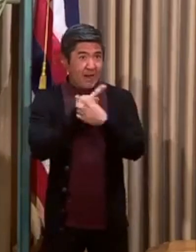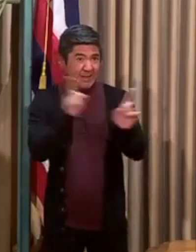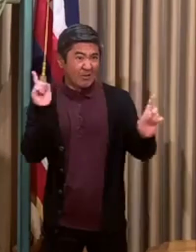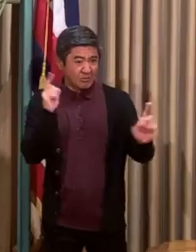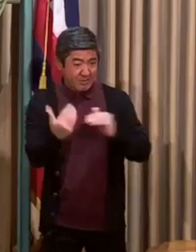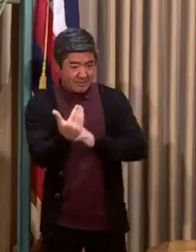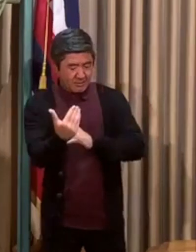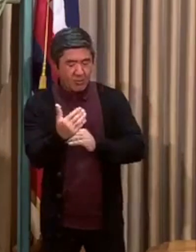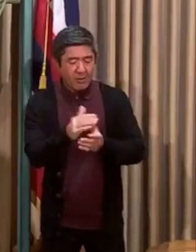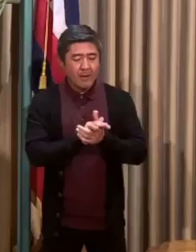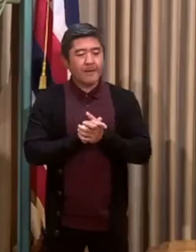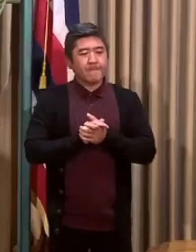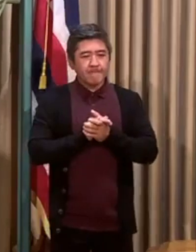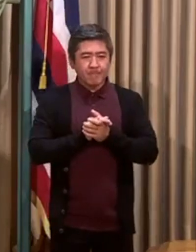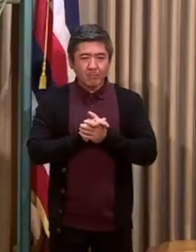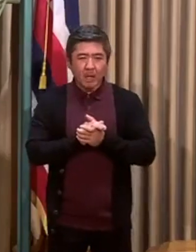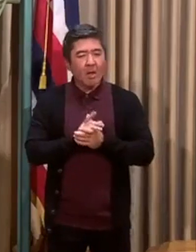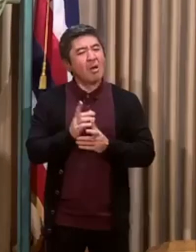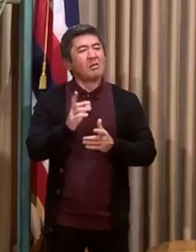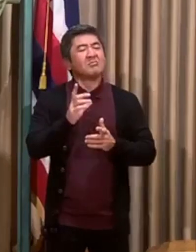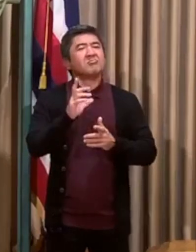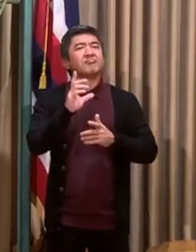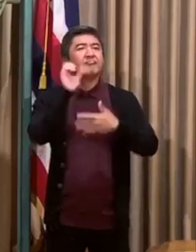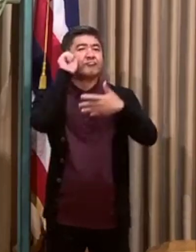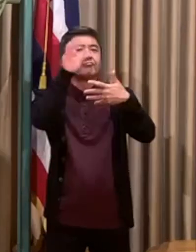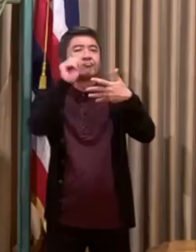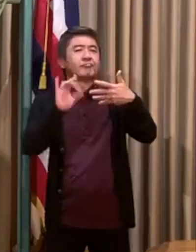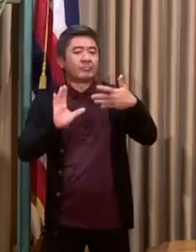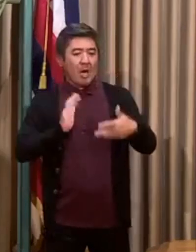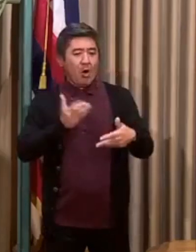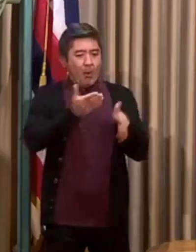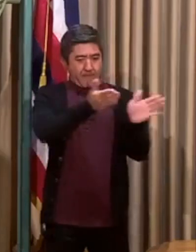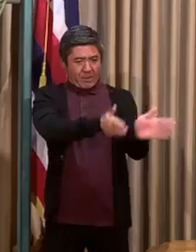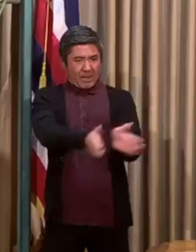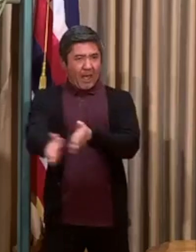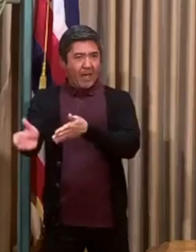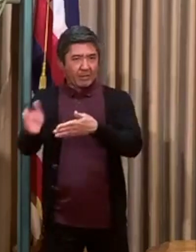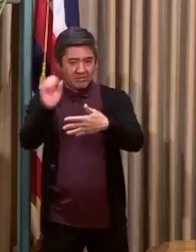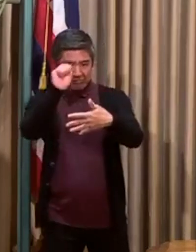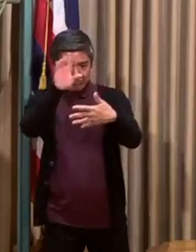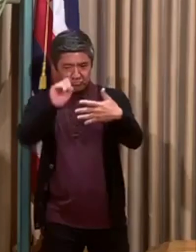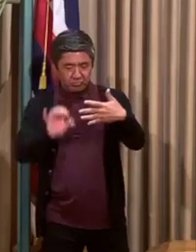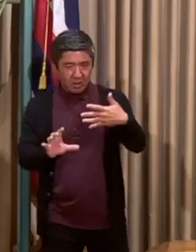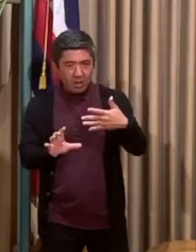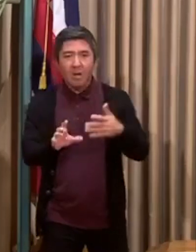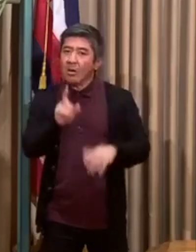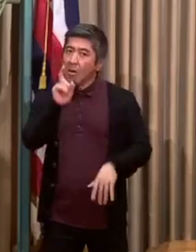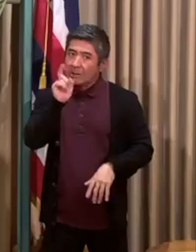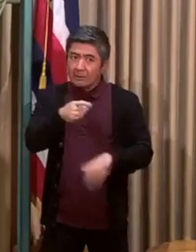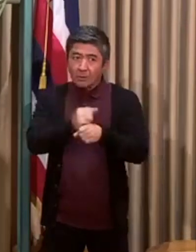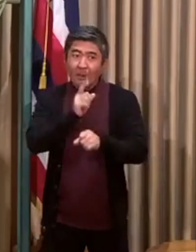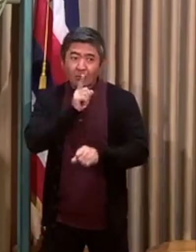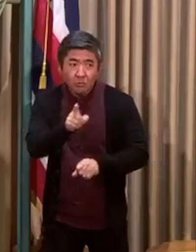was laying out our work plan for these next several months, but it is our intention to make sure that students who do not have laptops